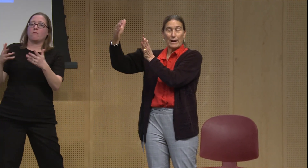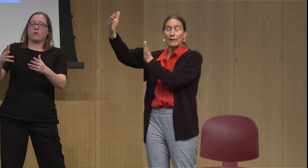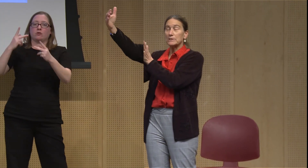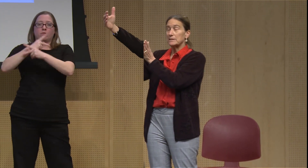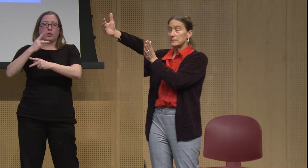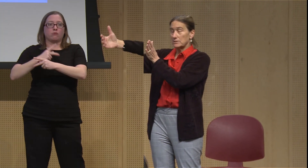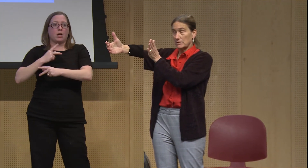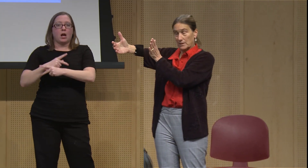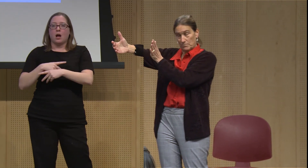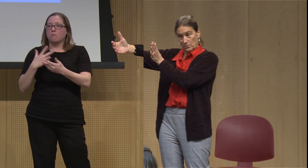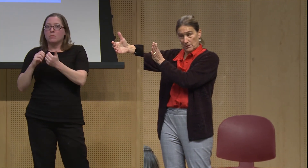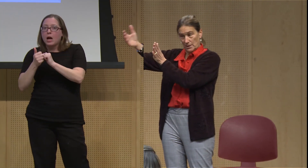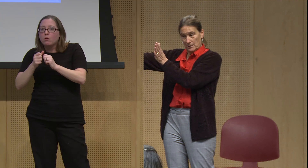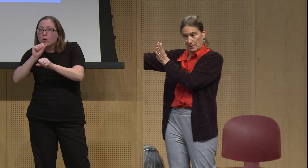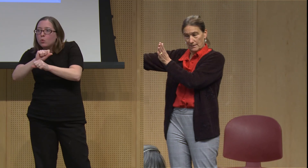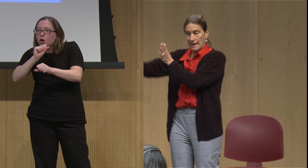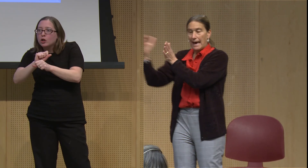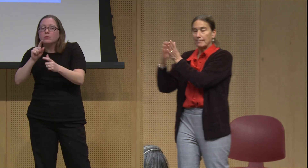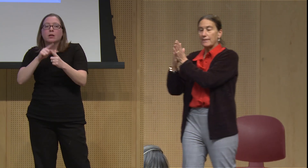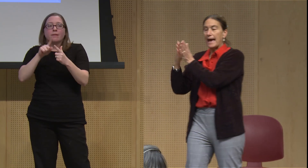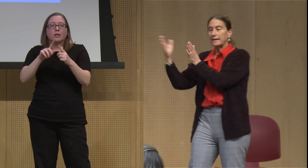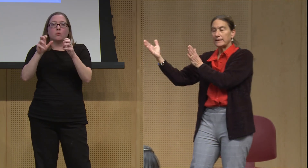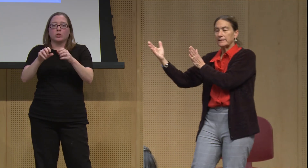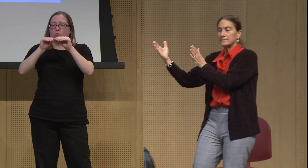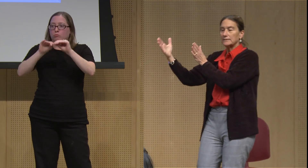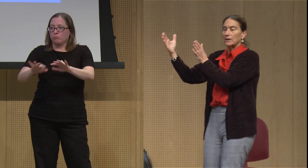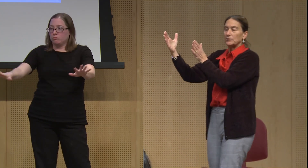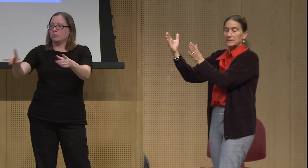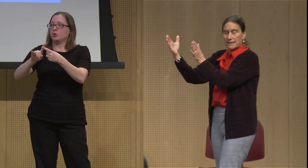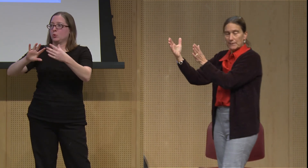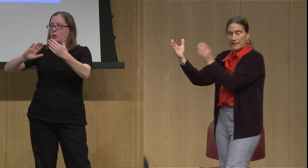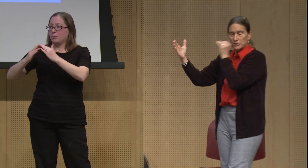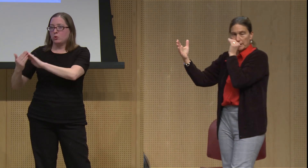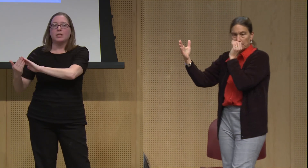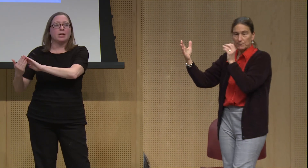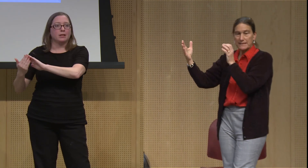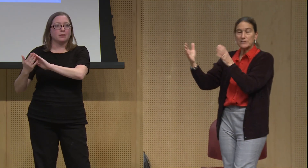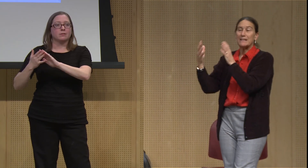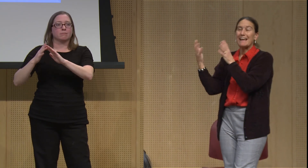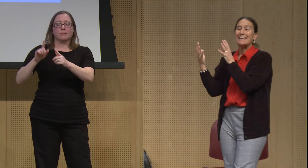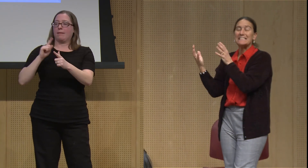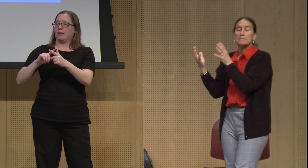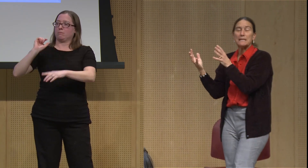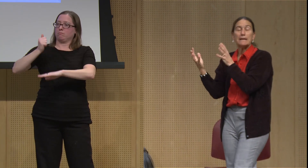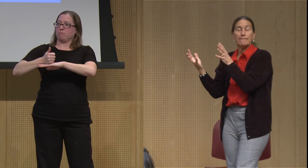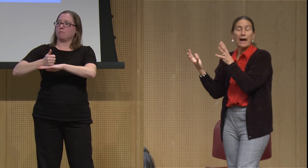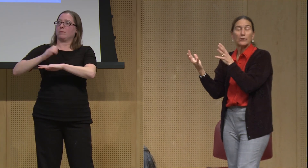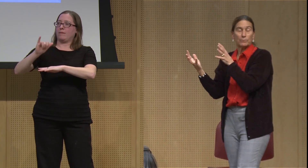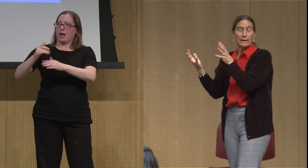OR OUT INTO THE COMMUNITY, AND THAT IS DISSEMINATION AND IMPLEMENTATION, AND THAT NEEDS TO BE EVALUATED.